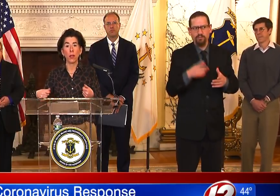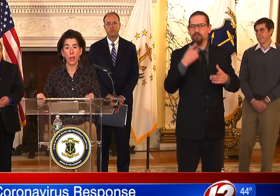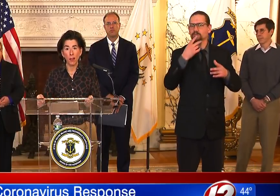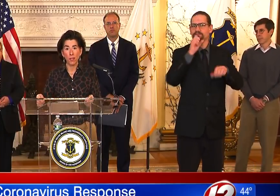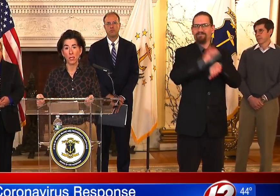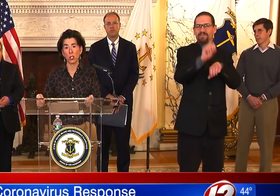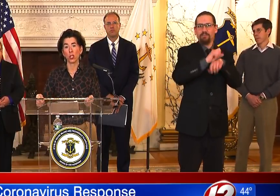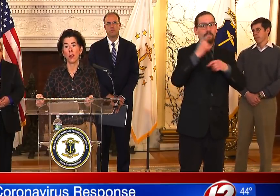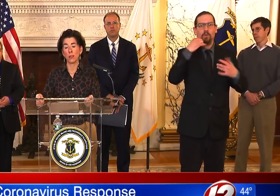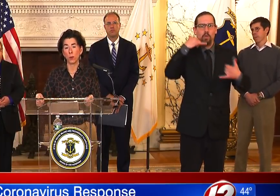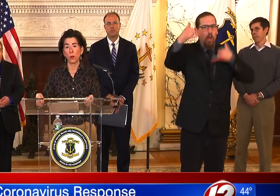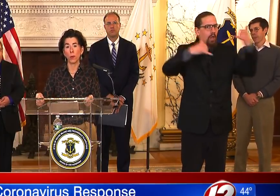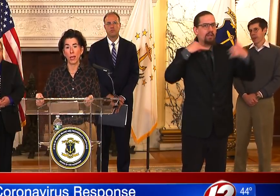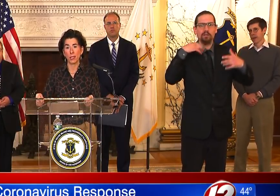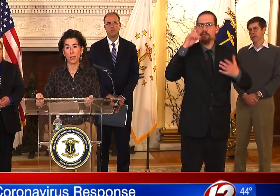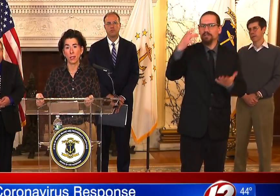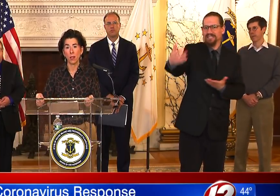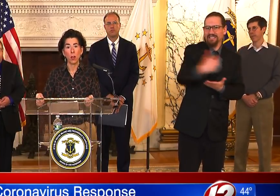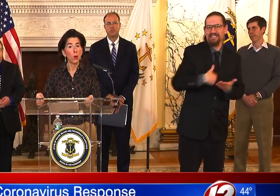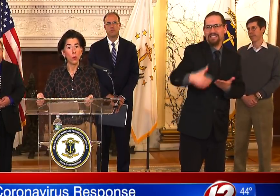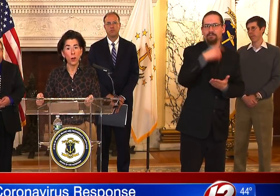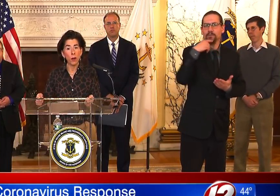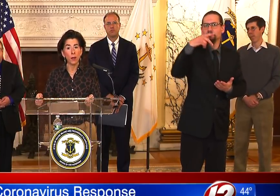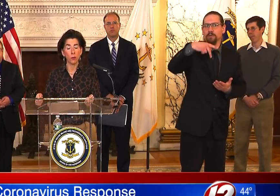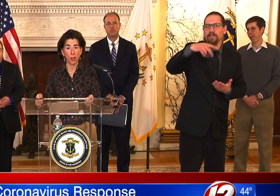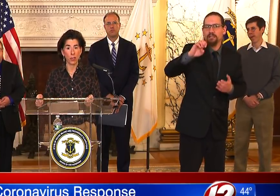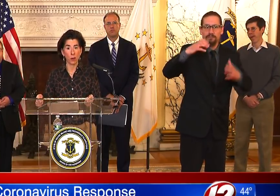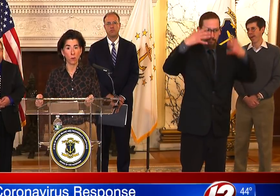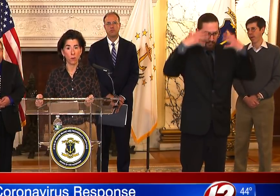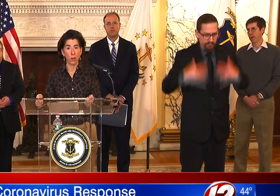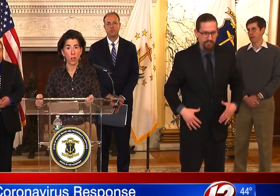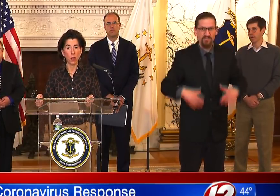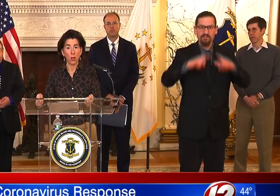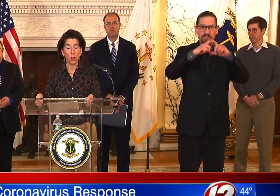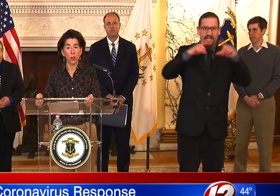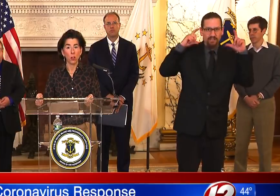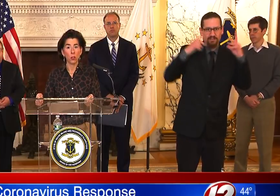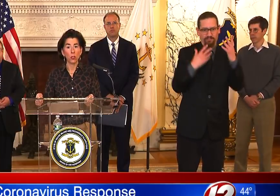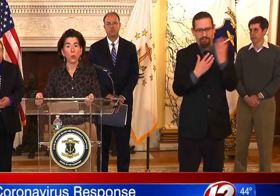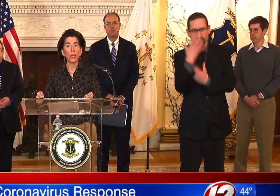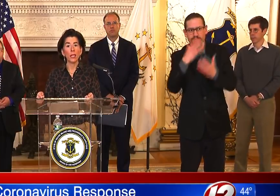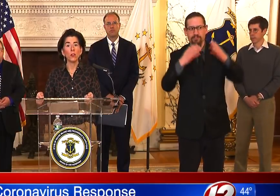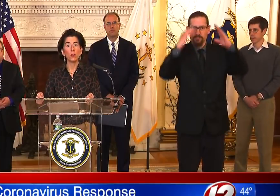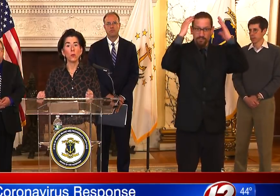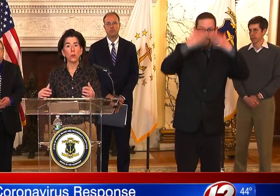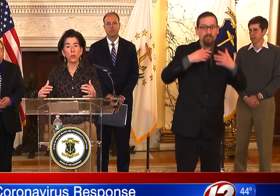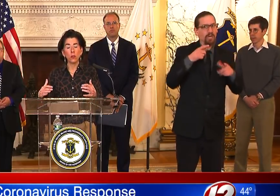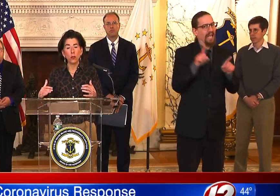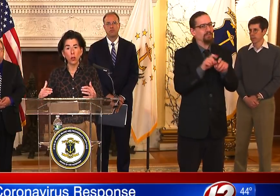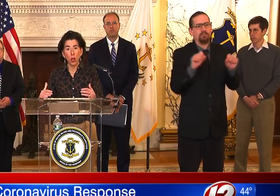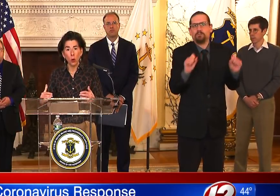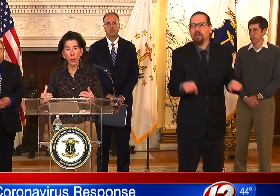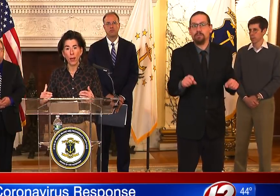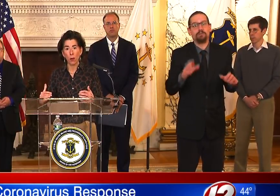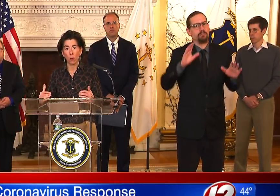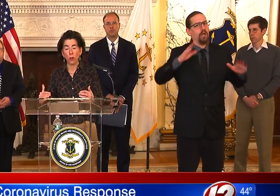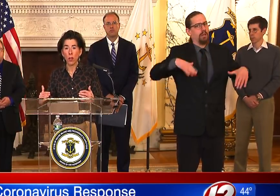A FEW WEEKS FROM NOW, OUR SYSTEM IS GOING TO BE IN A BETTER PLACE, WE WILL HAVE THE PPE, WE HOPE. WE WILL HAVE THE VENTILATORS, THE ADDITIONAL HOSPITAL CAPACITY.